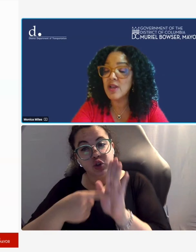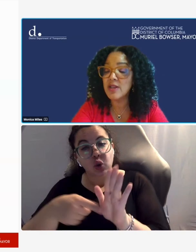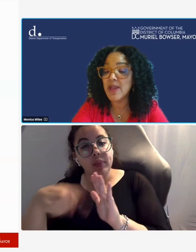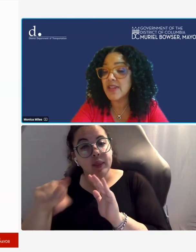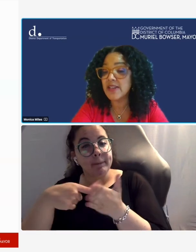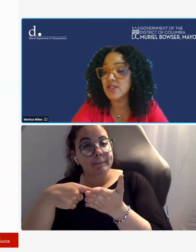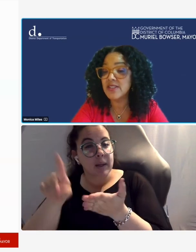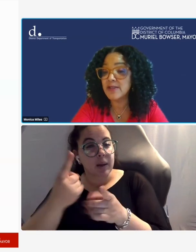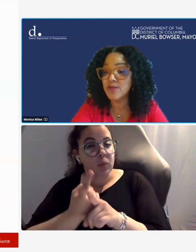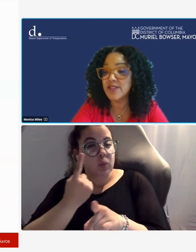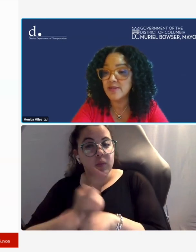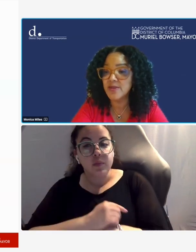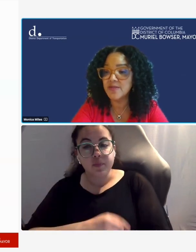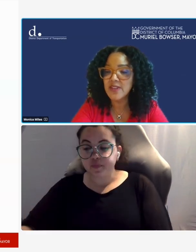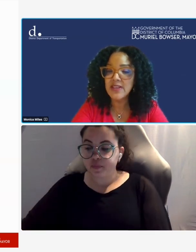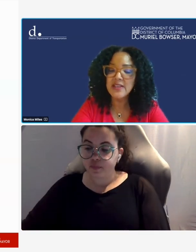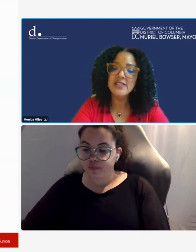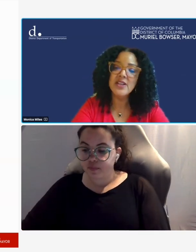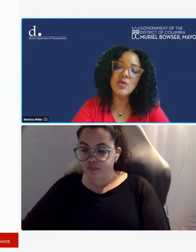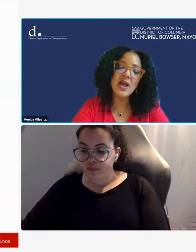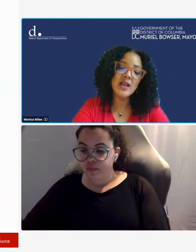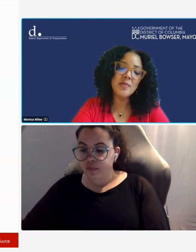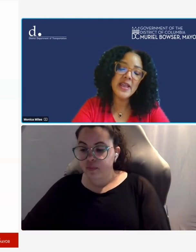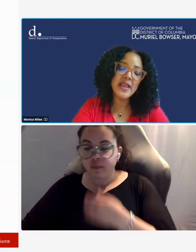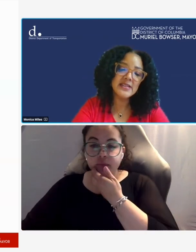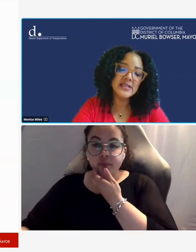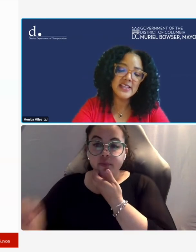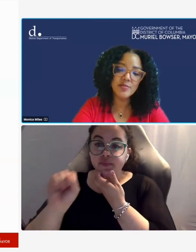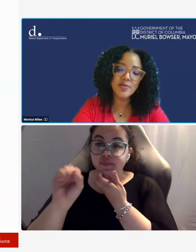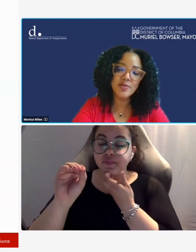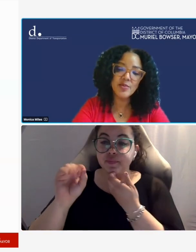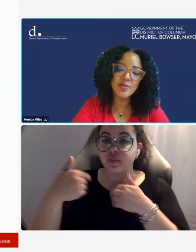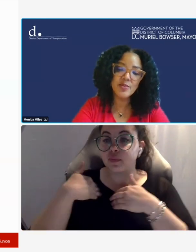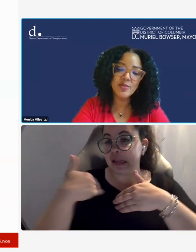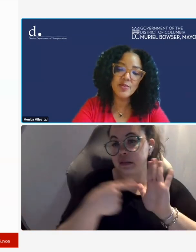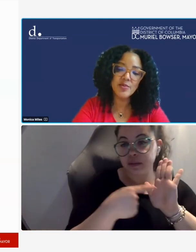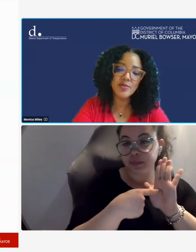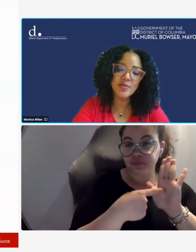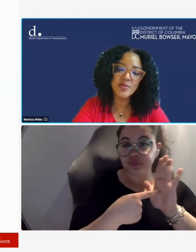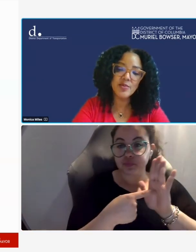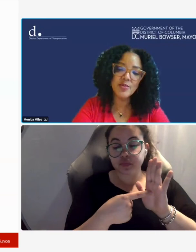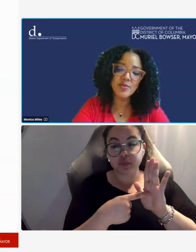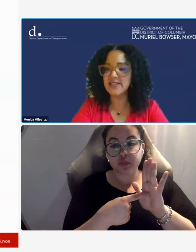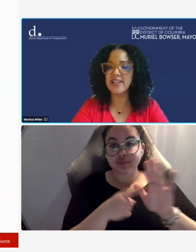amount that is deemed reasonable so um i had an example and it actually was not a dc example